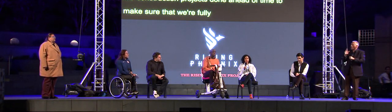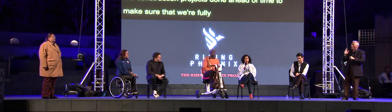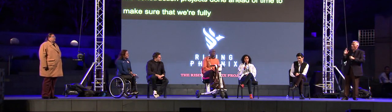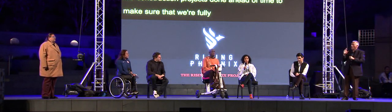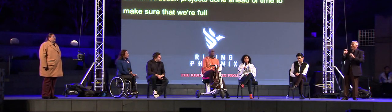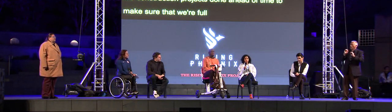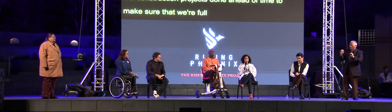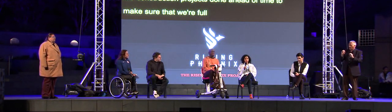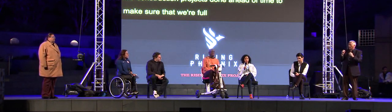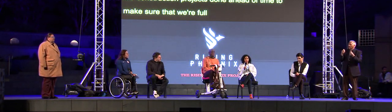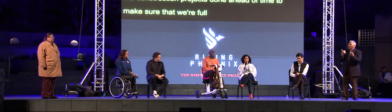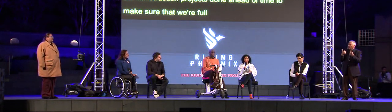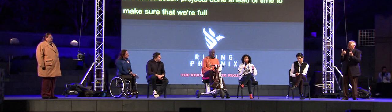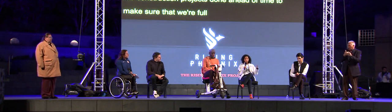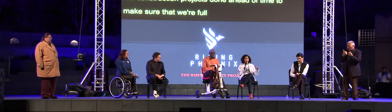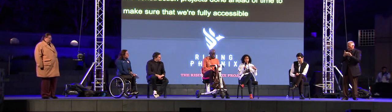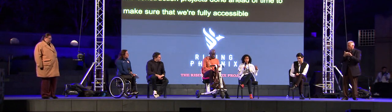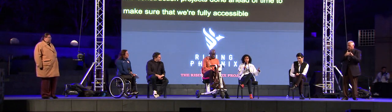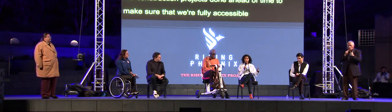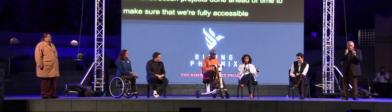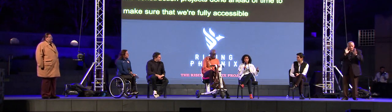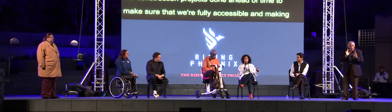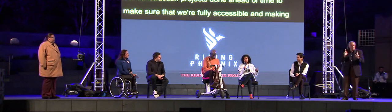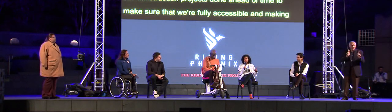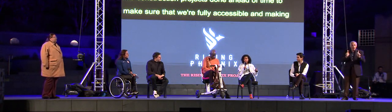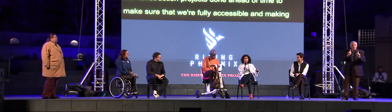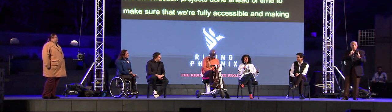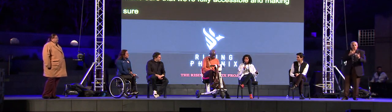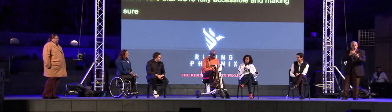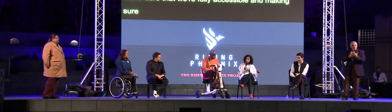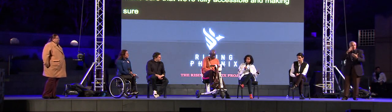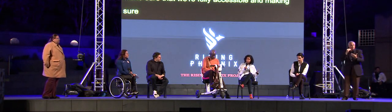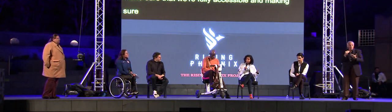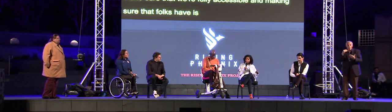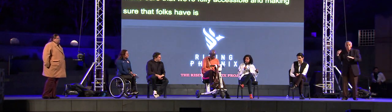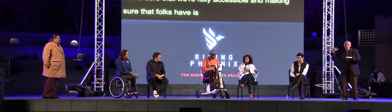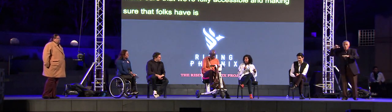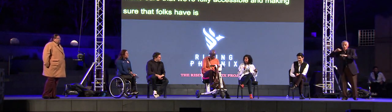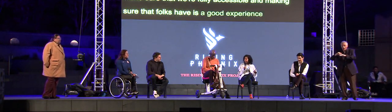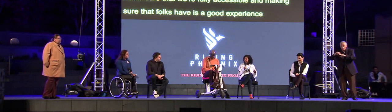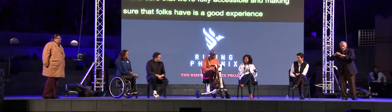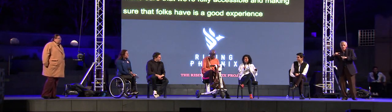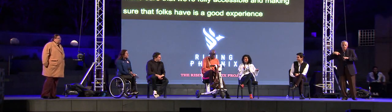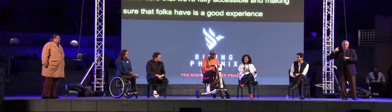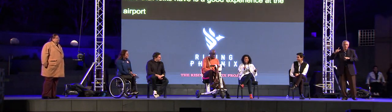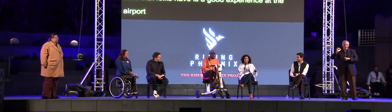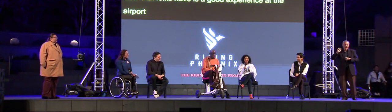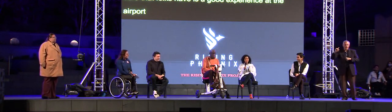Making sure that folks have a good experience at the airport, which historically for LAX hasn't necessarily